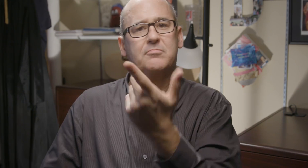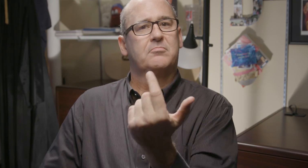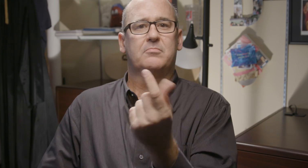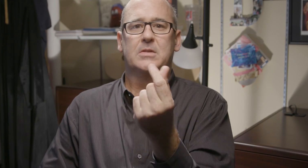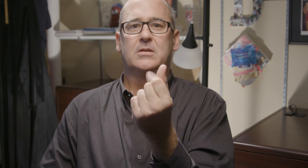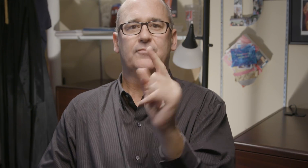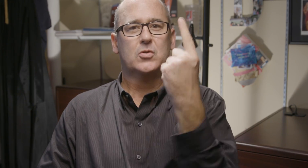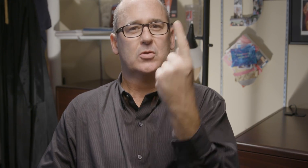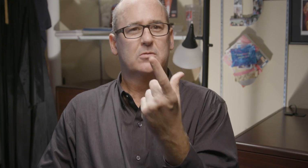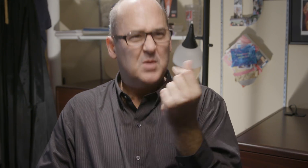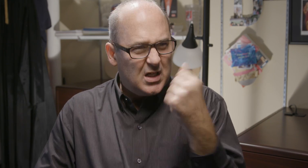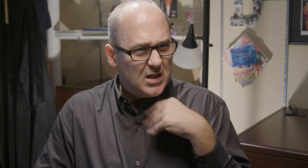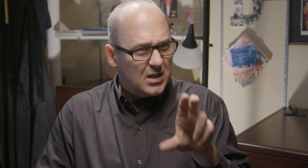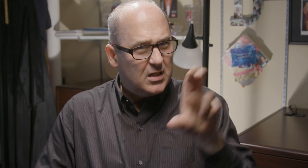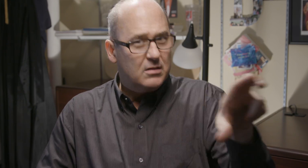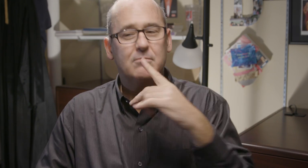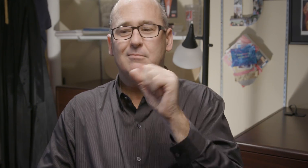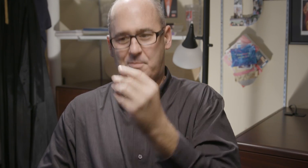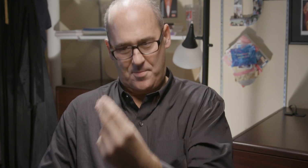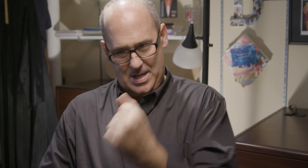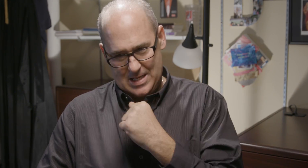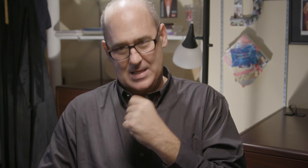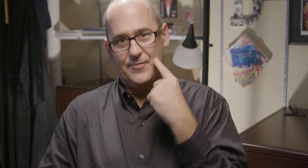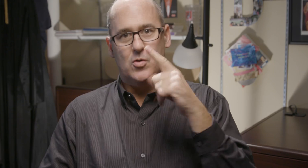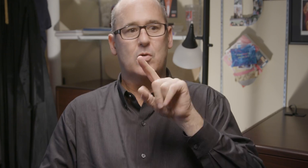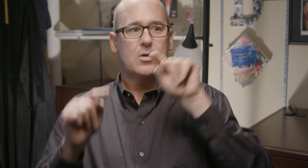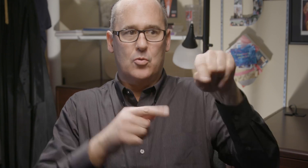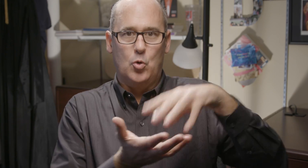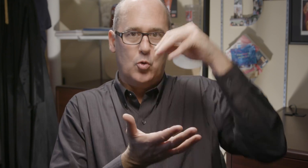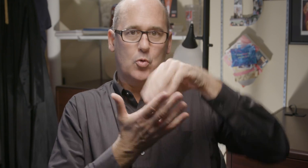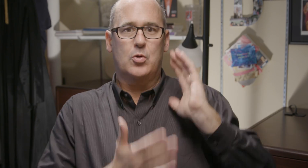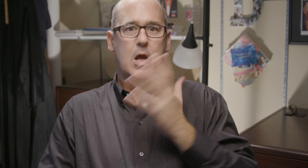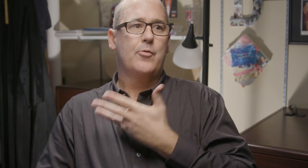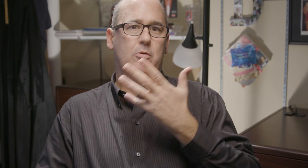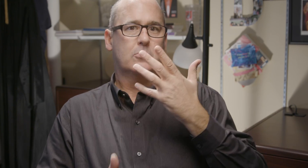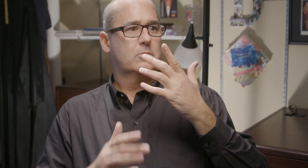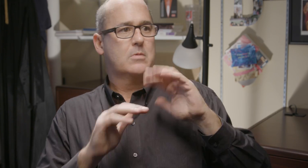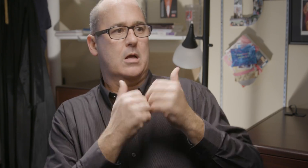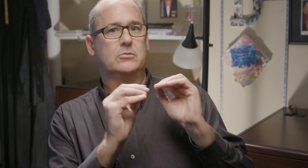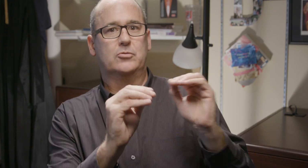They asked him to pay first if he wanted to observe their teachings.